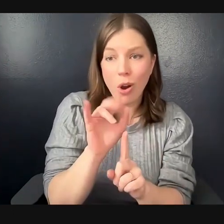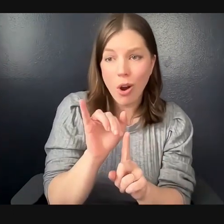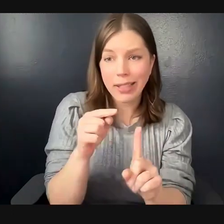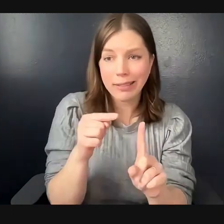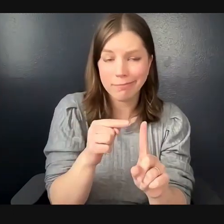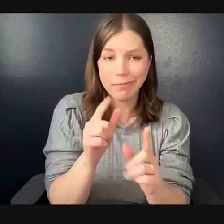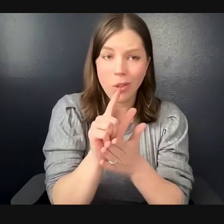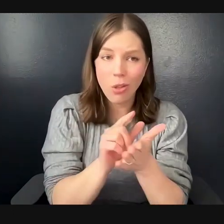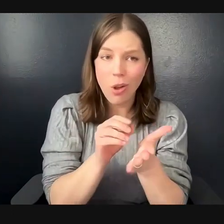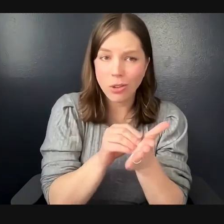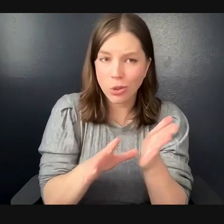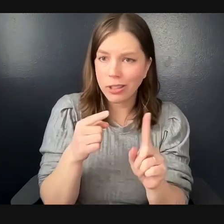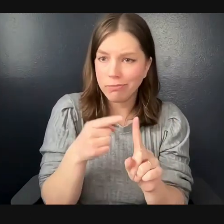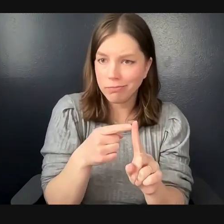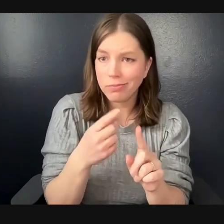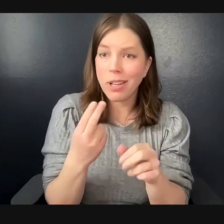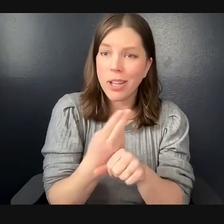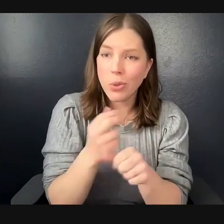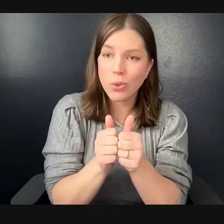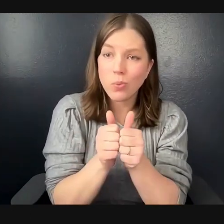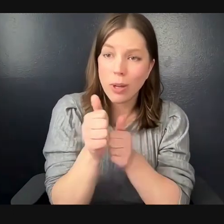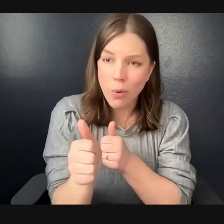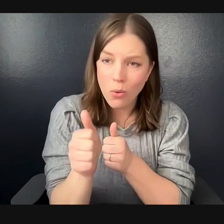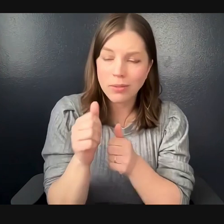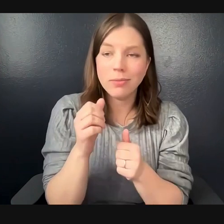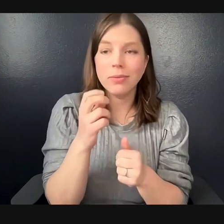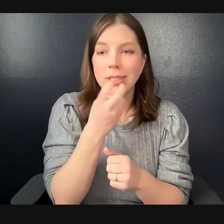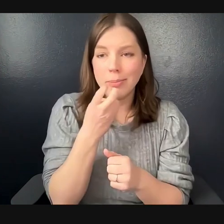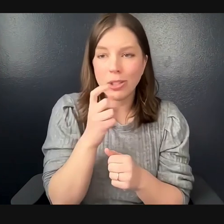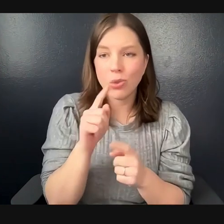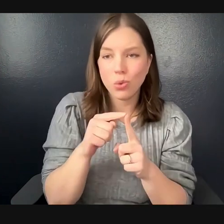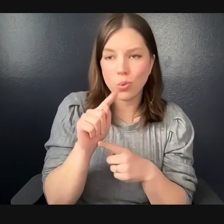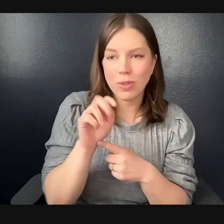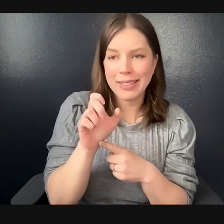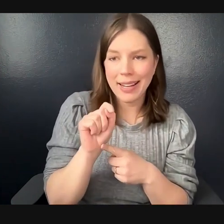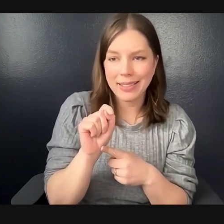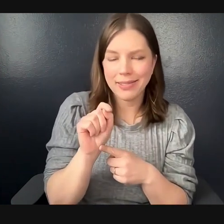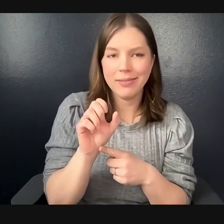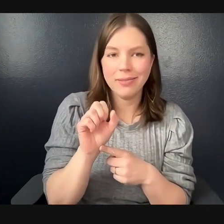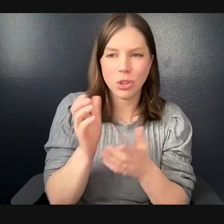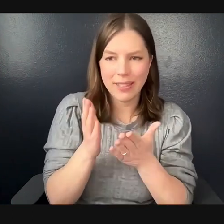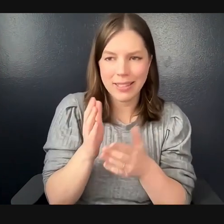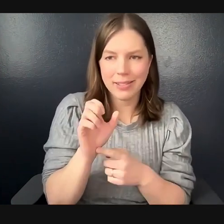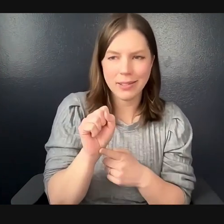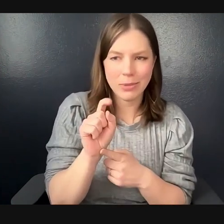Let's just say there's a student named Ari, who is a law student using remote speech-to-text services.